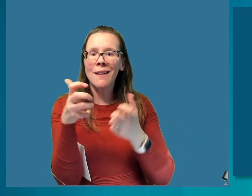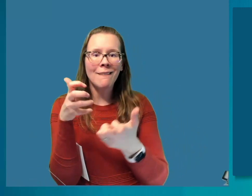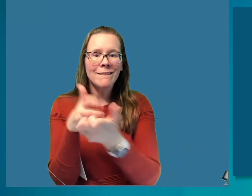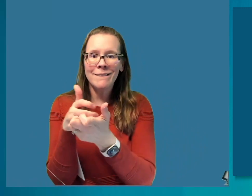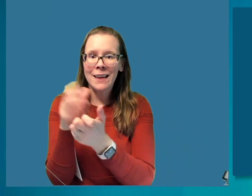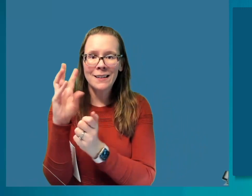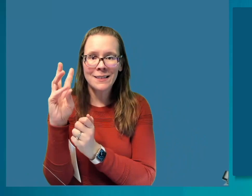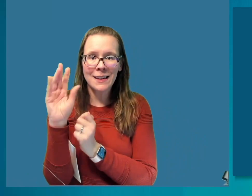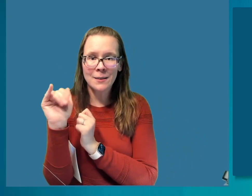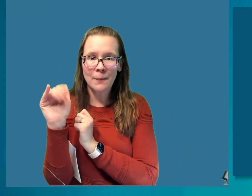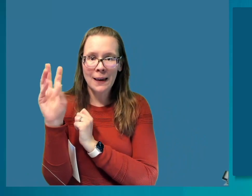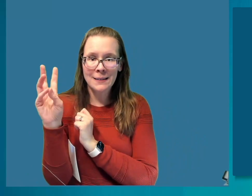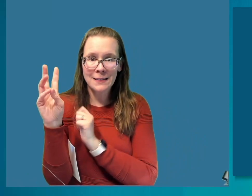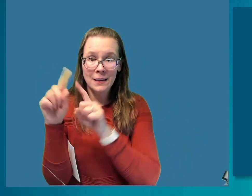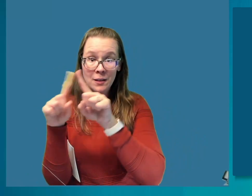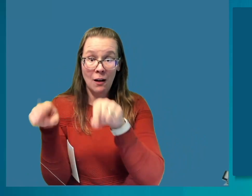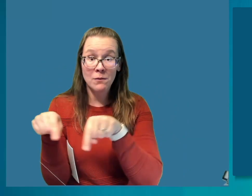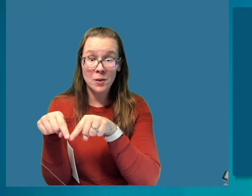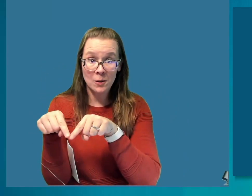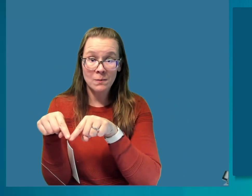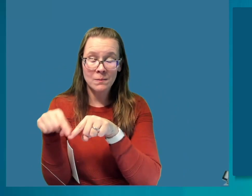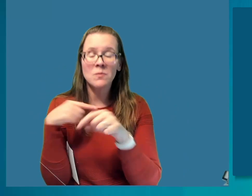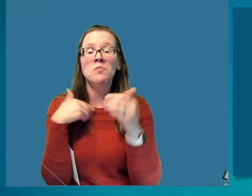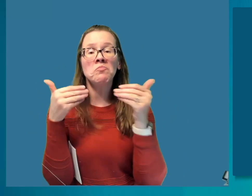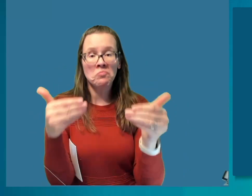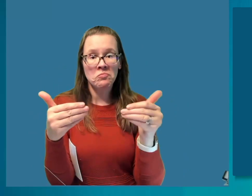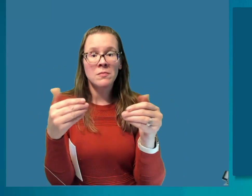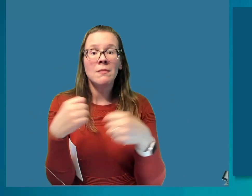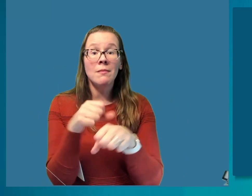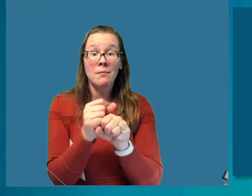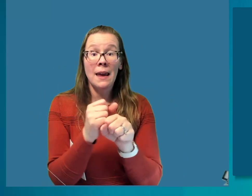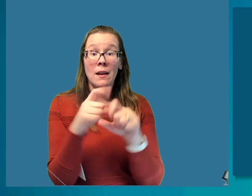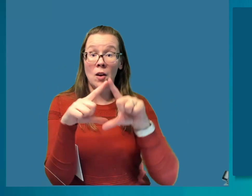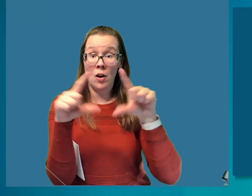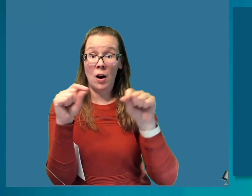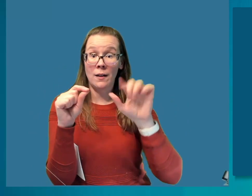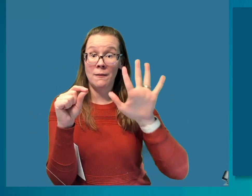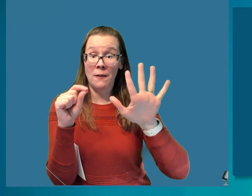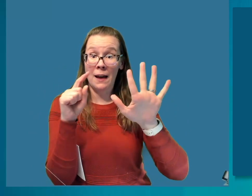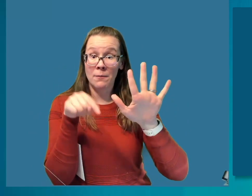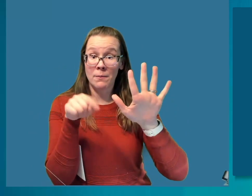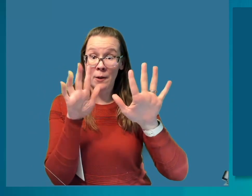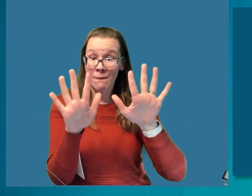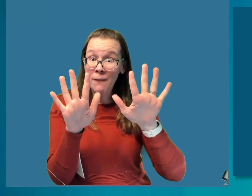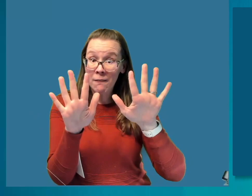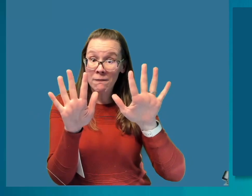it's not going to fit in the 6x6 inch envelope because of the added bulk. So I go ahead and